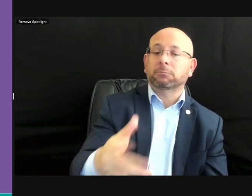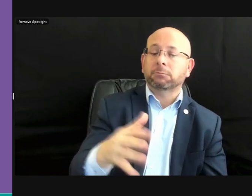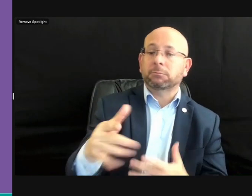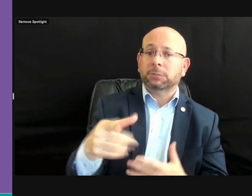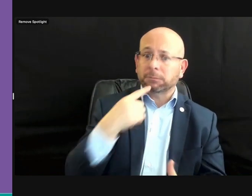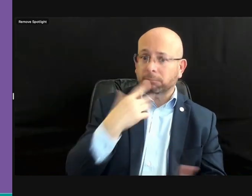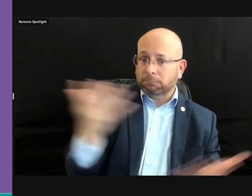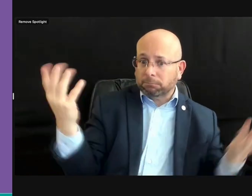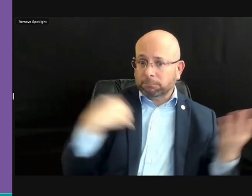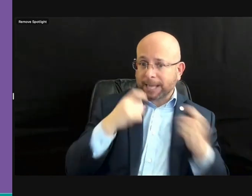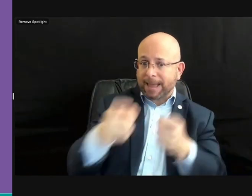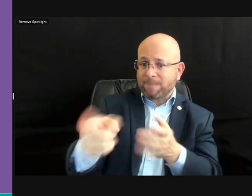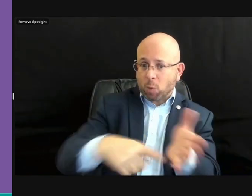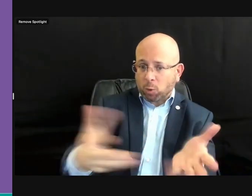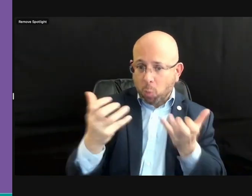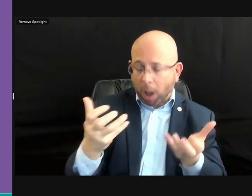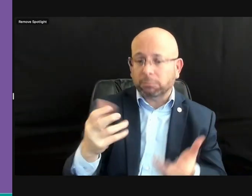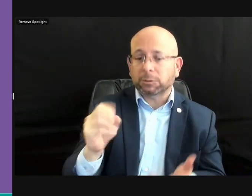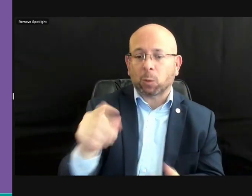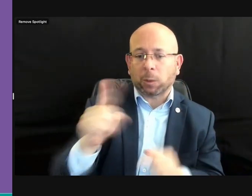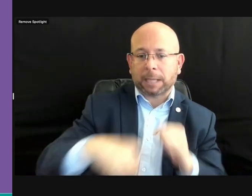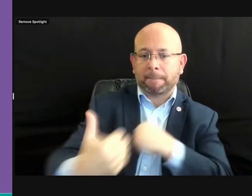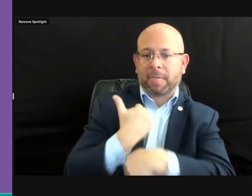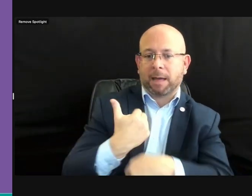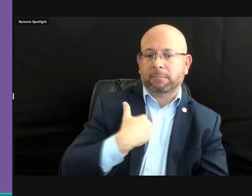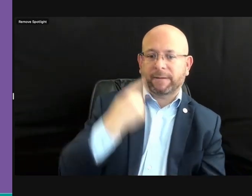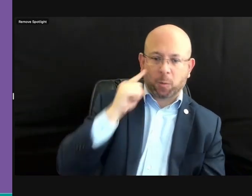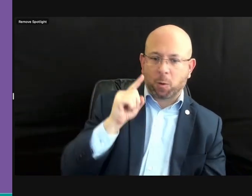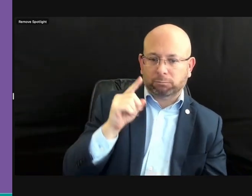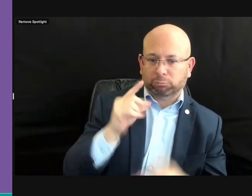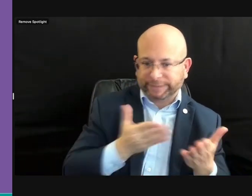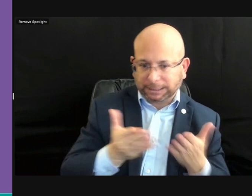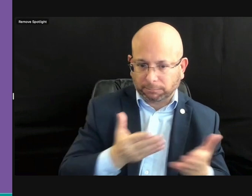to that student's request, then they were given what they were wanted.